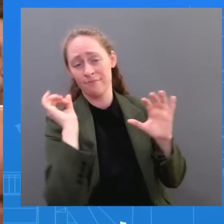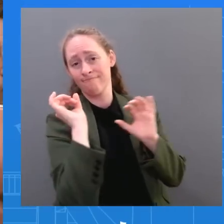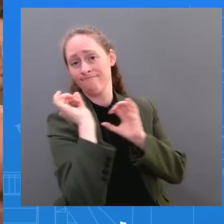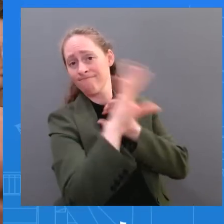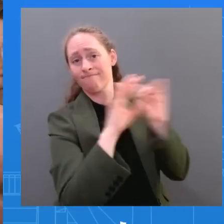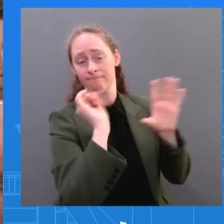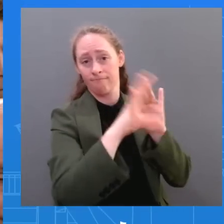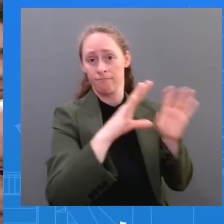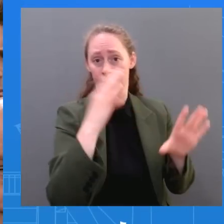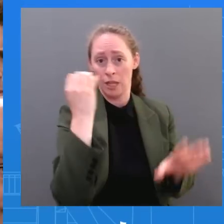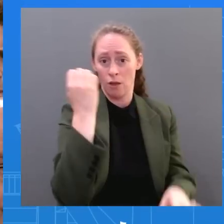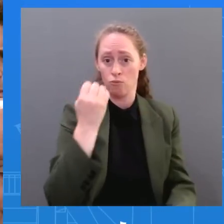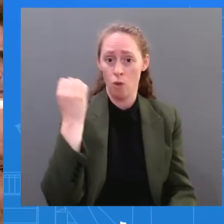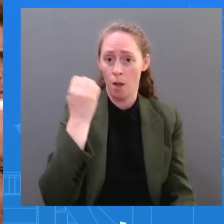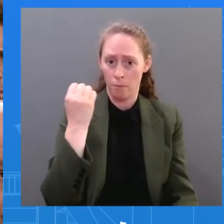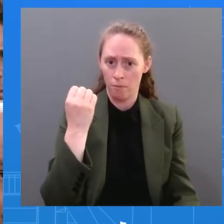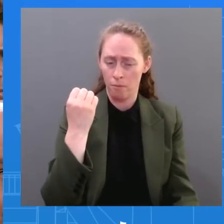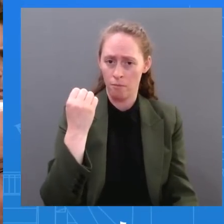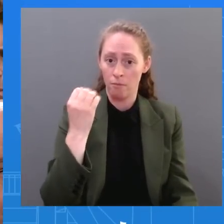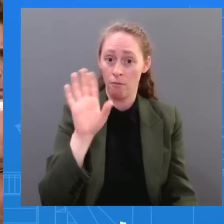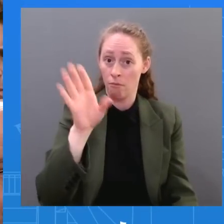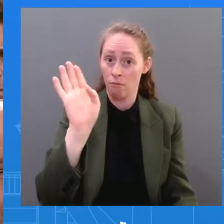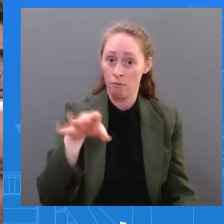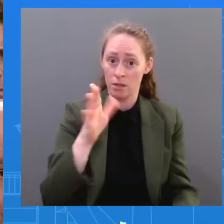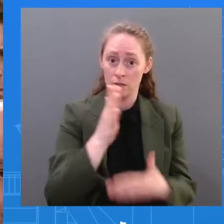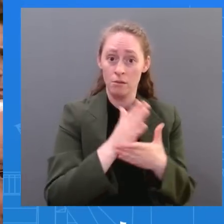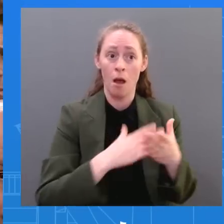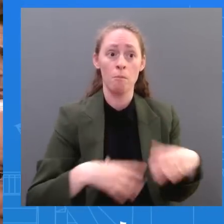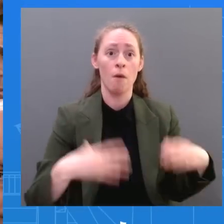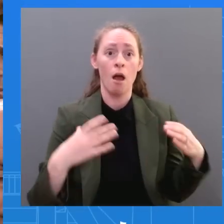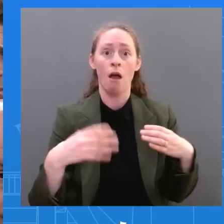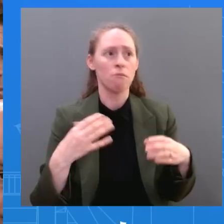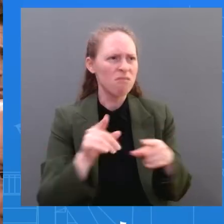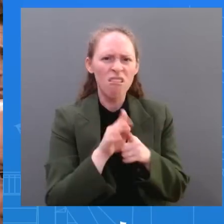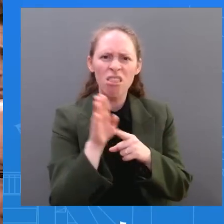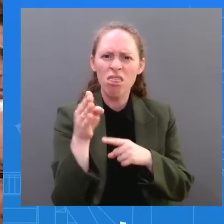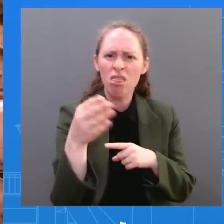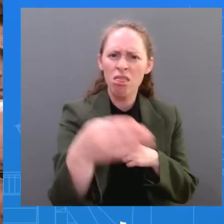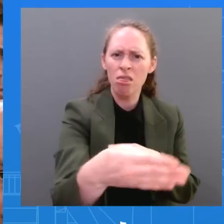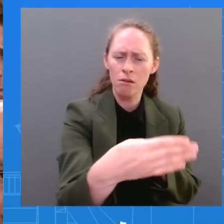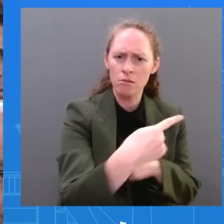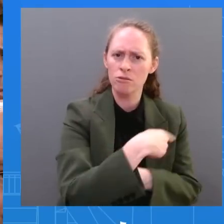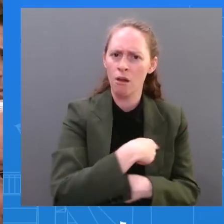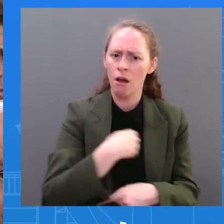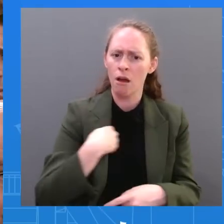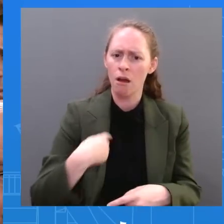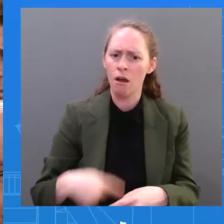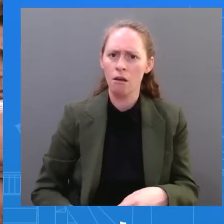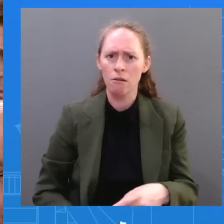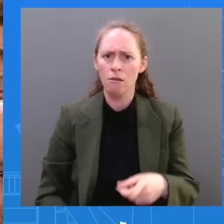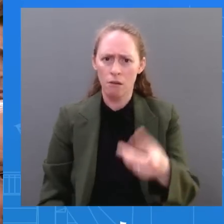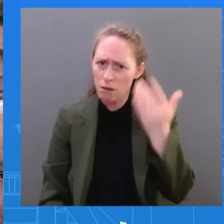Is the administration aware of those reports? And does the President mind that some of this oil